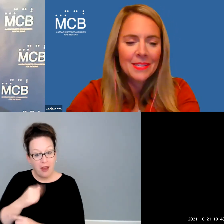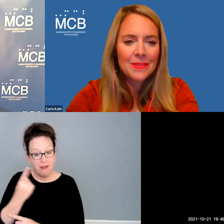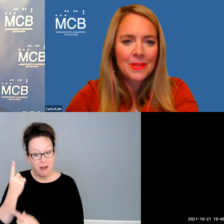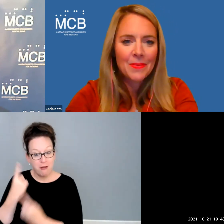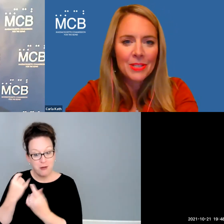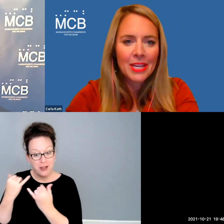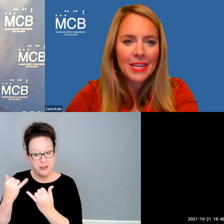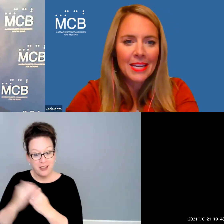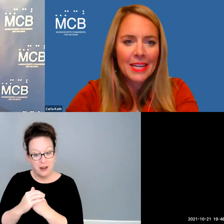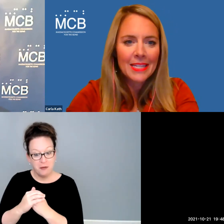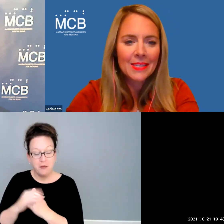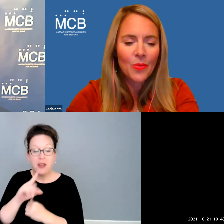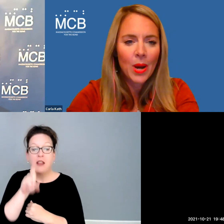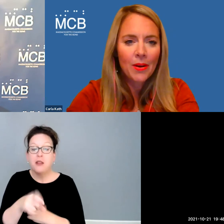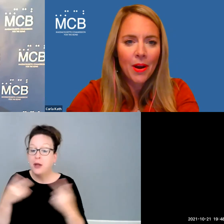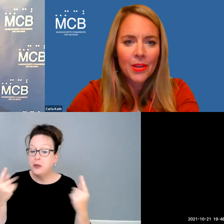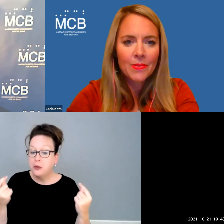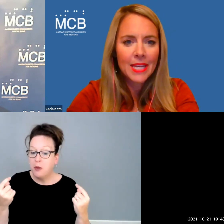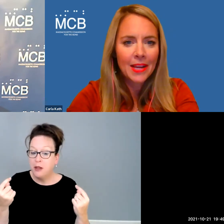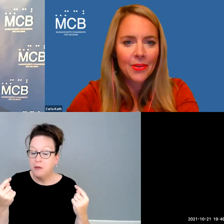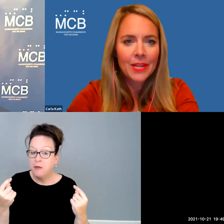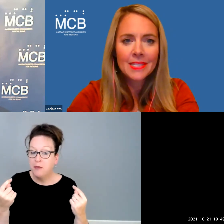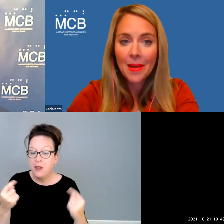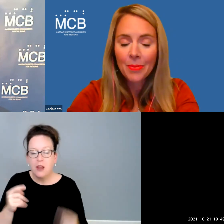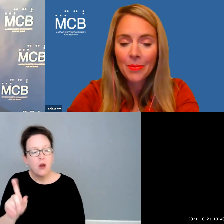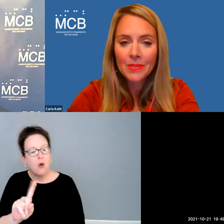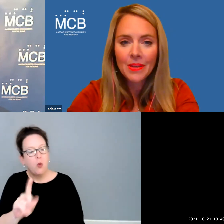So, the question is: "Where are you seeing good examples of